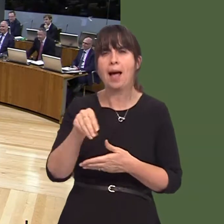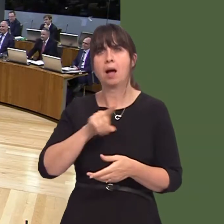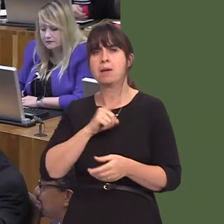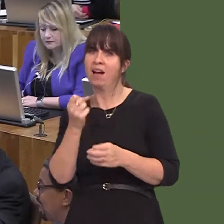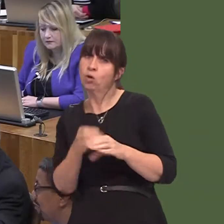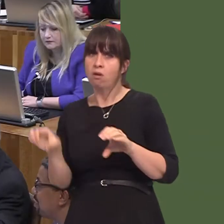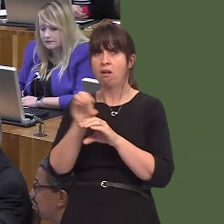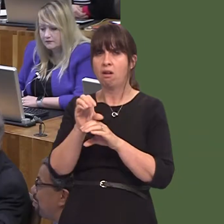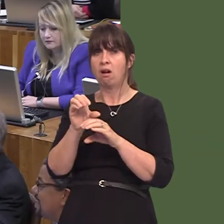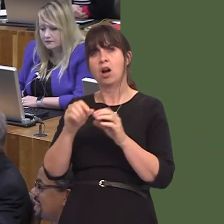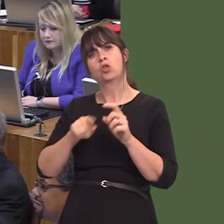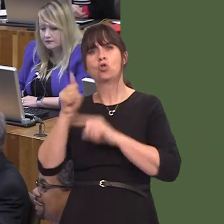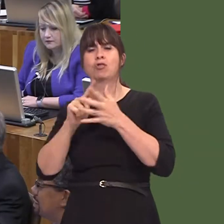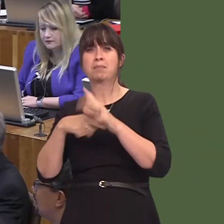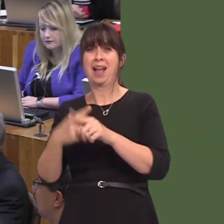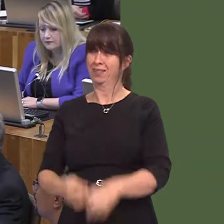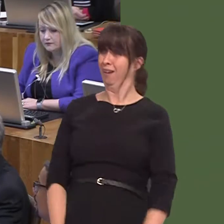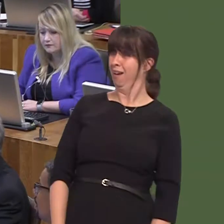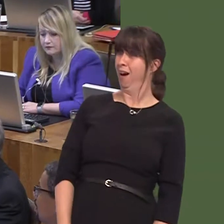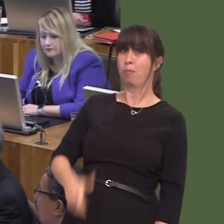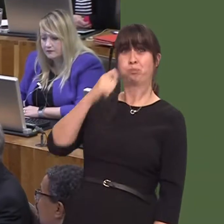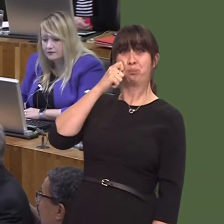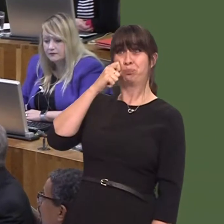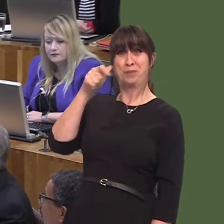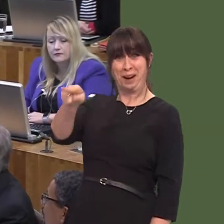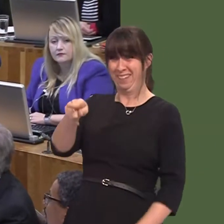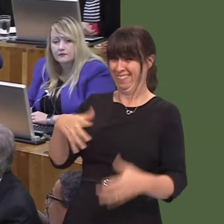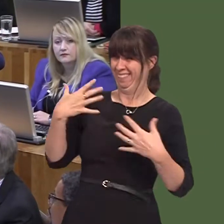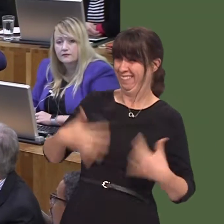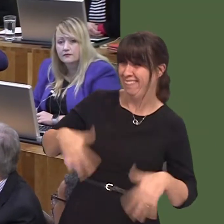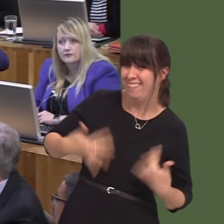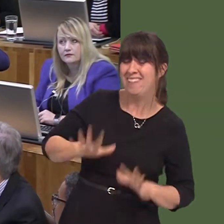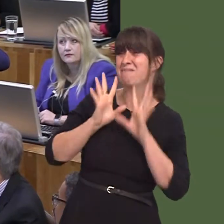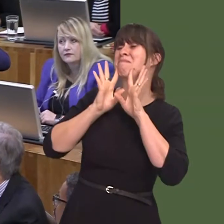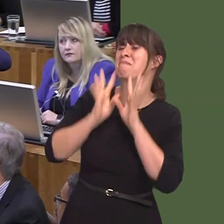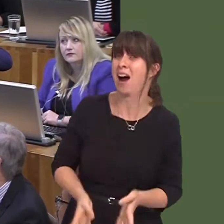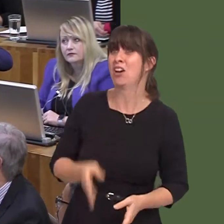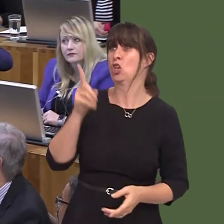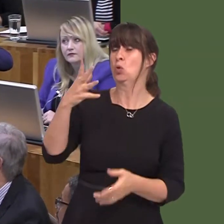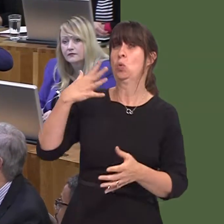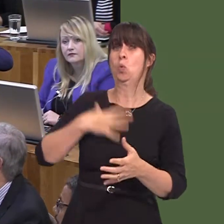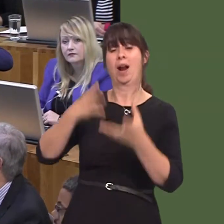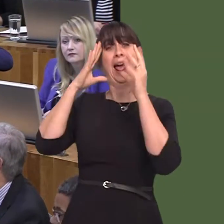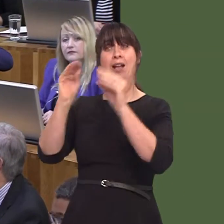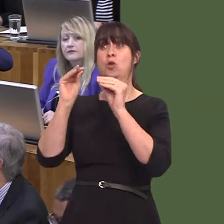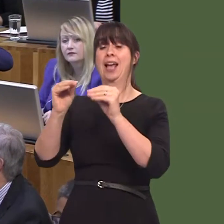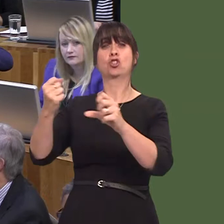Carwyn Jones: He stands there and lectures us about the less well off when only a few days ago he wanted to get rid of the education maintenance allowance.